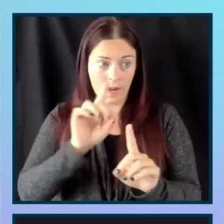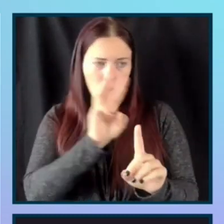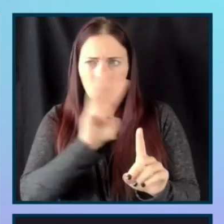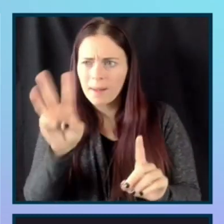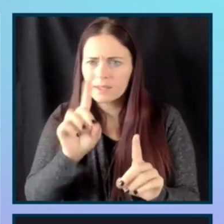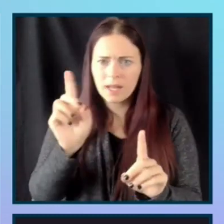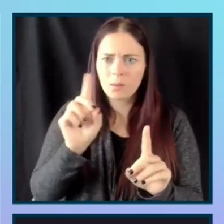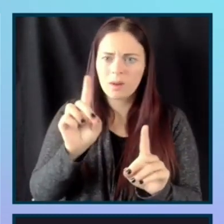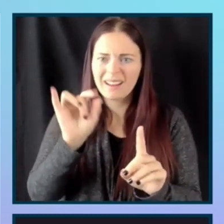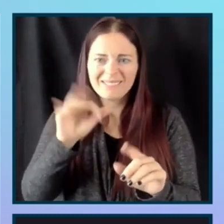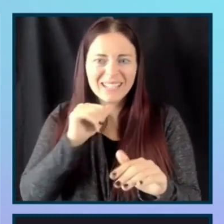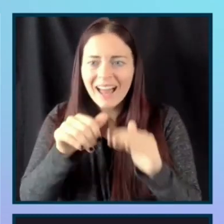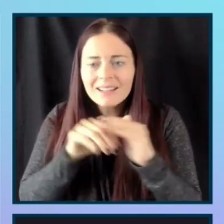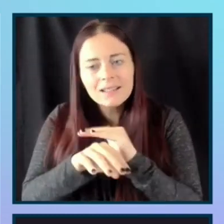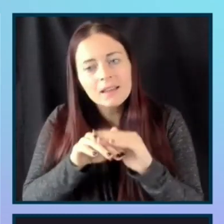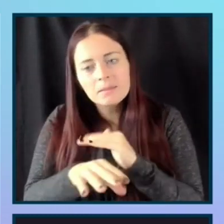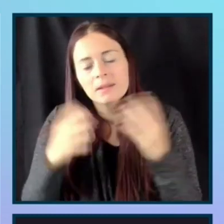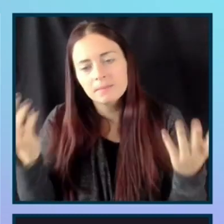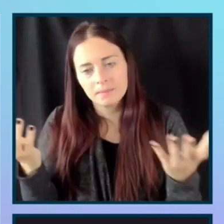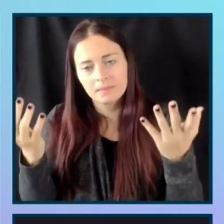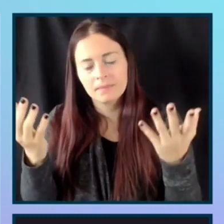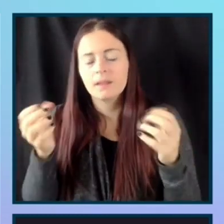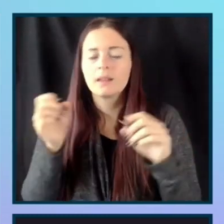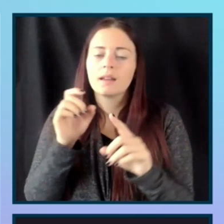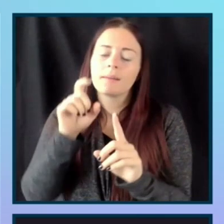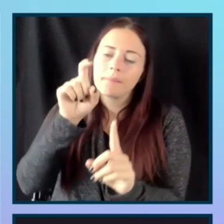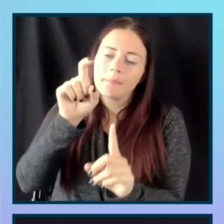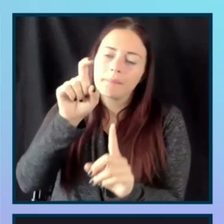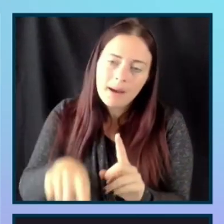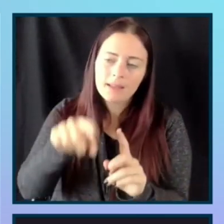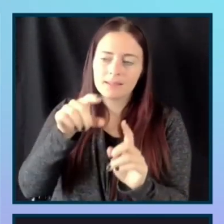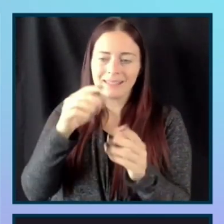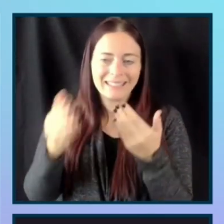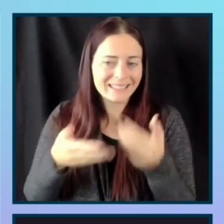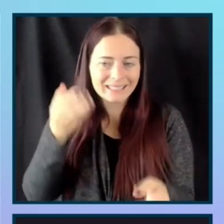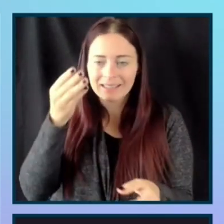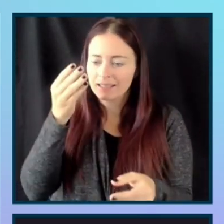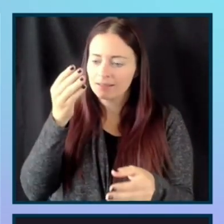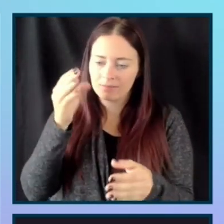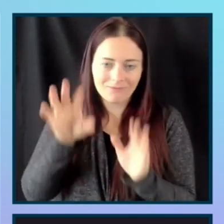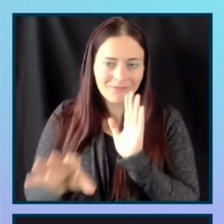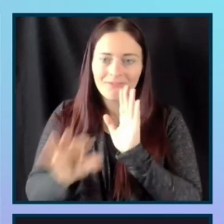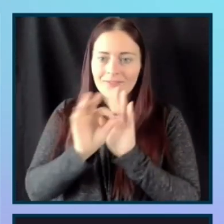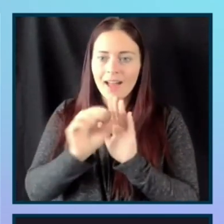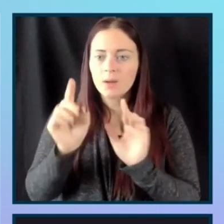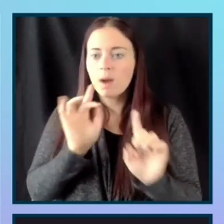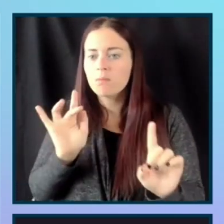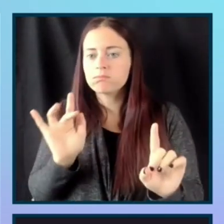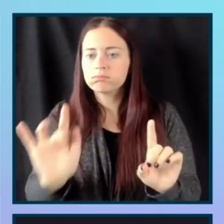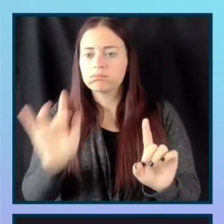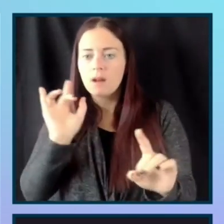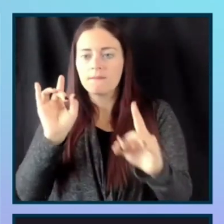is incredibly valuable. From this we can create taxonomies. And I'm so pleased I managed